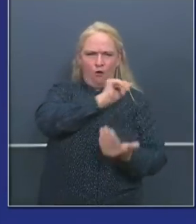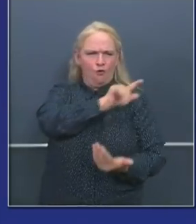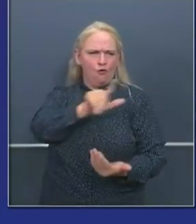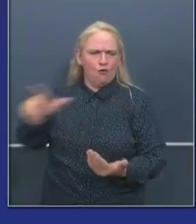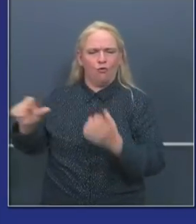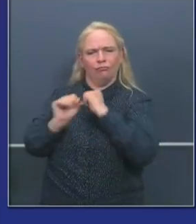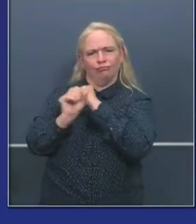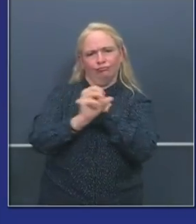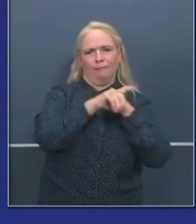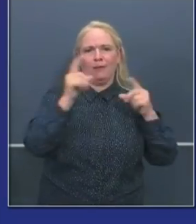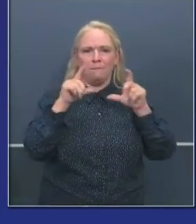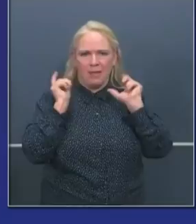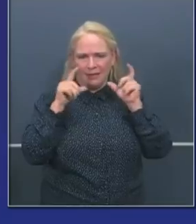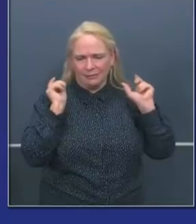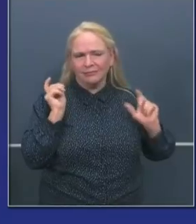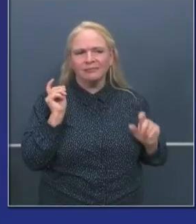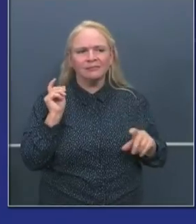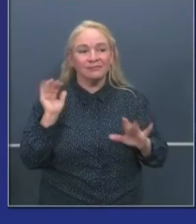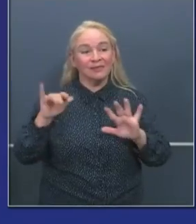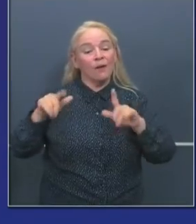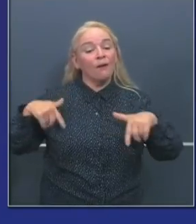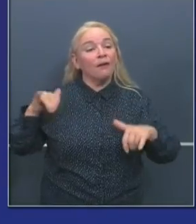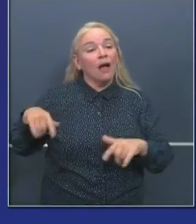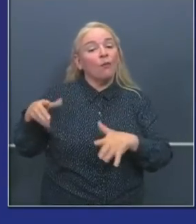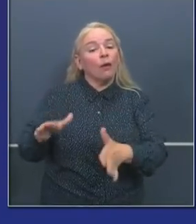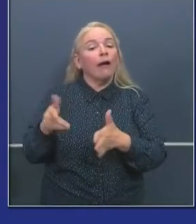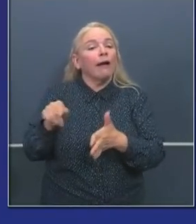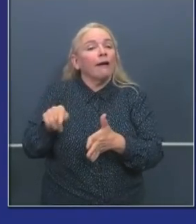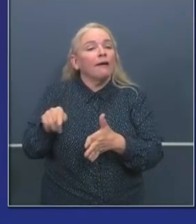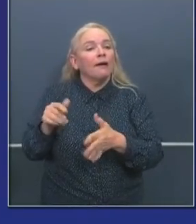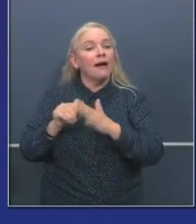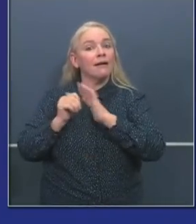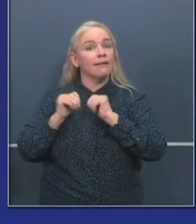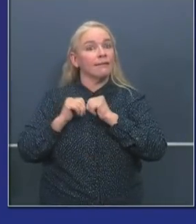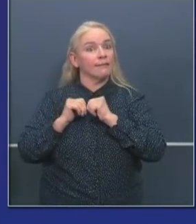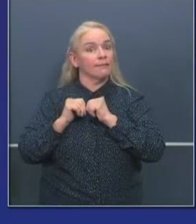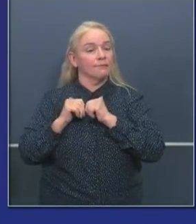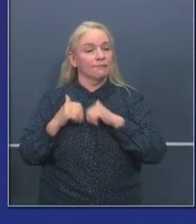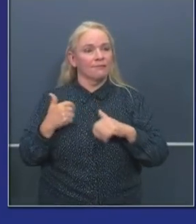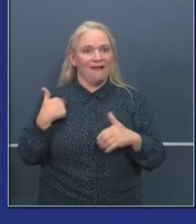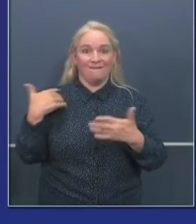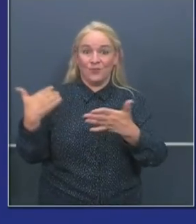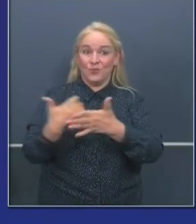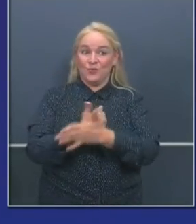OR SOCIAL MEDIA OR ON TIK TOK OR INSTAGRAM AND LARGER SOCIAL MEDIA PLATFORMS.